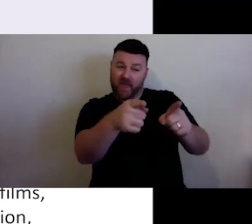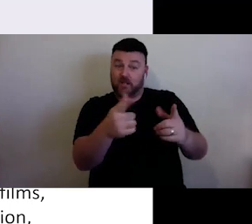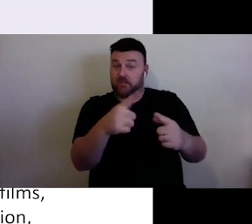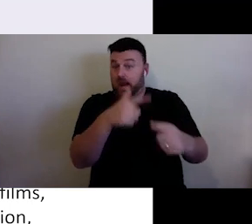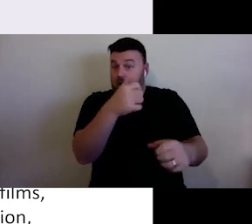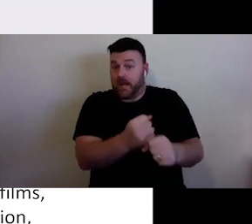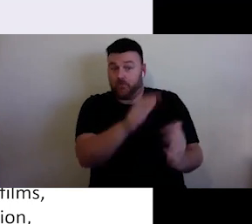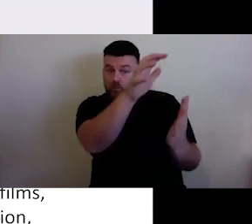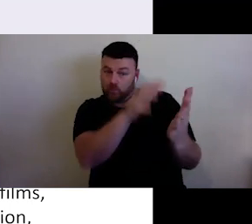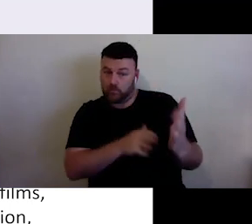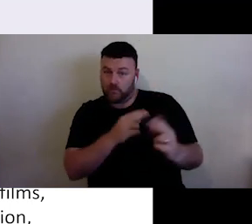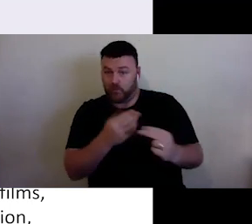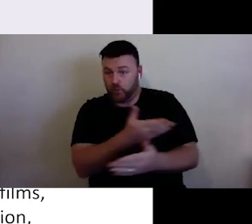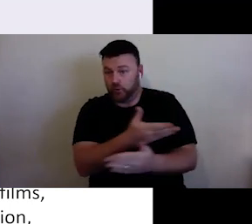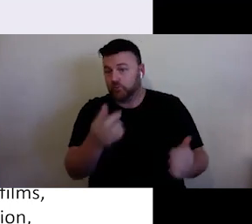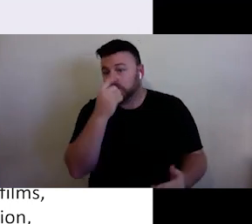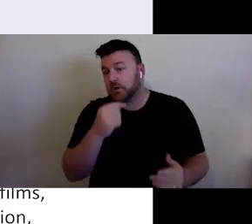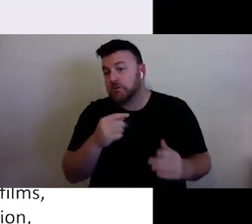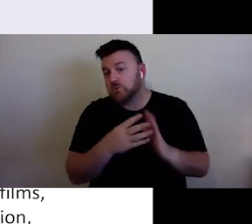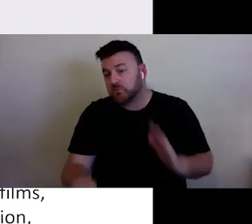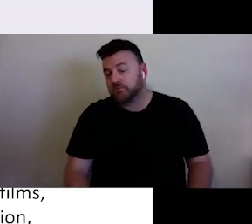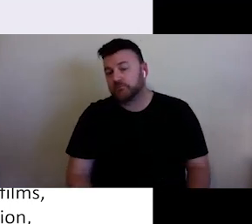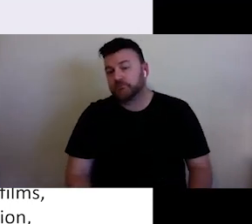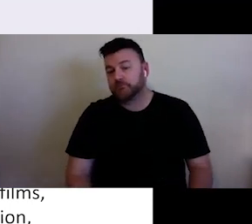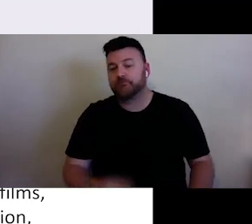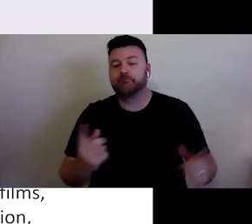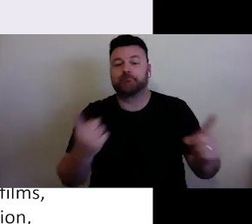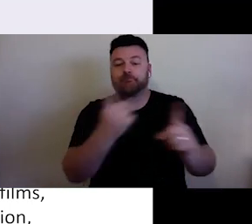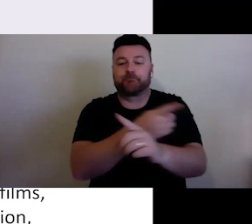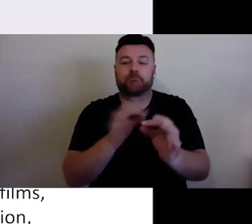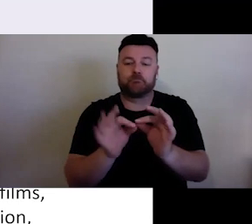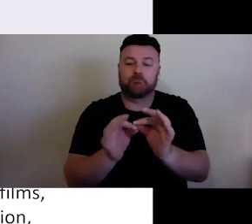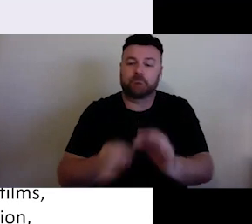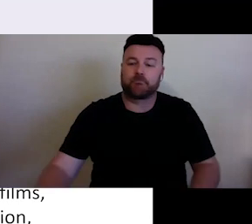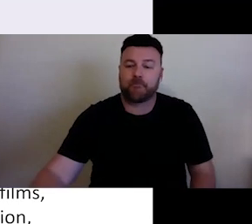wording that could go on these platforms to make it really strong.